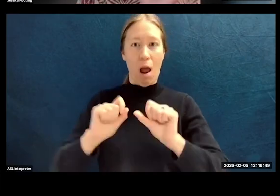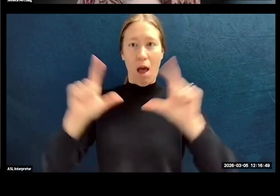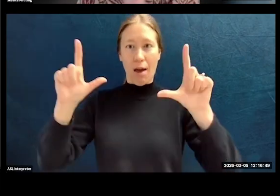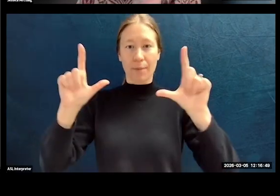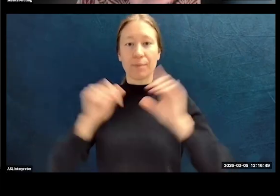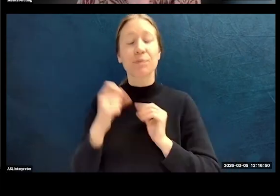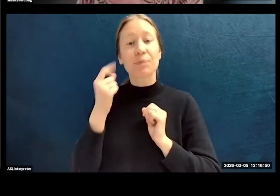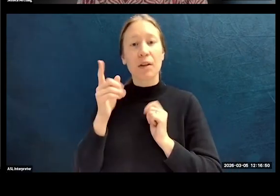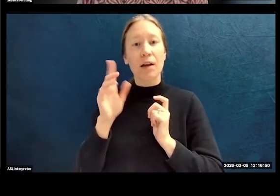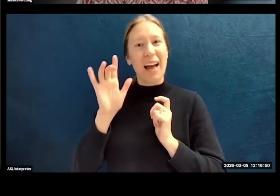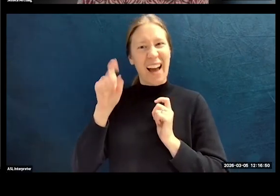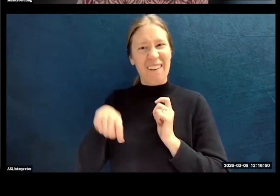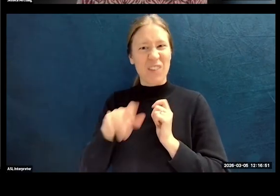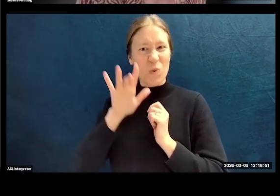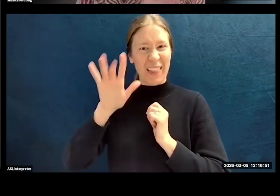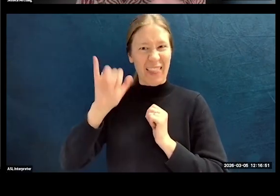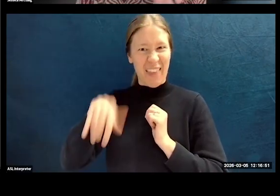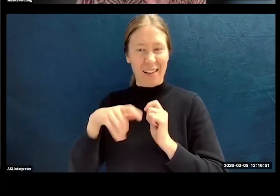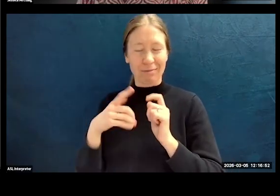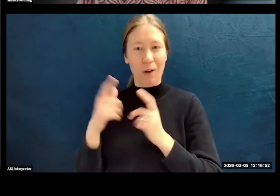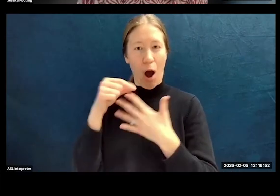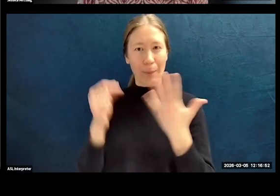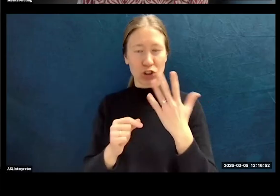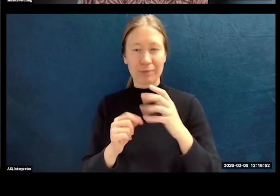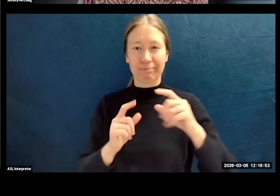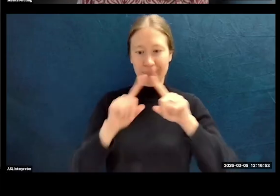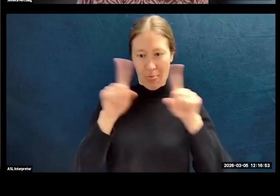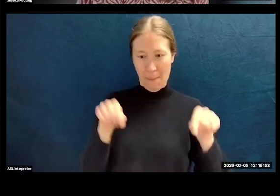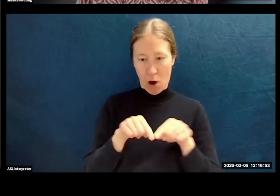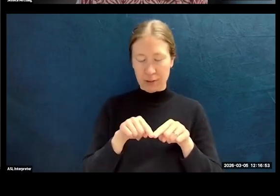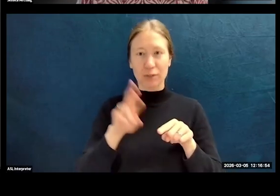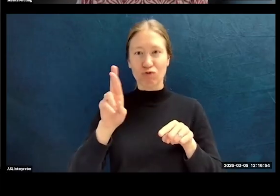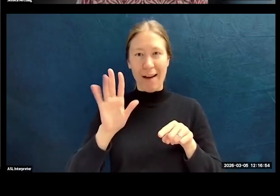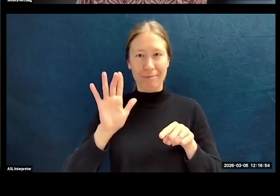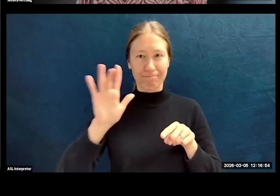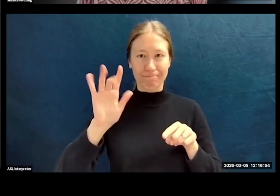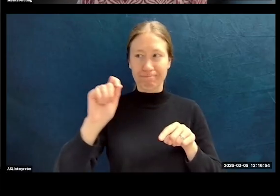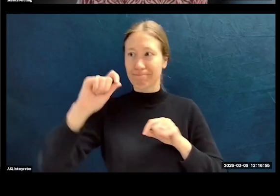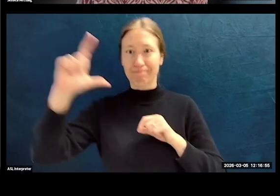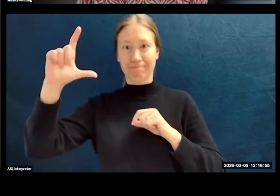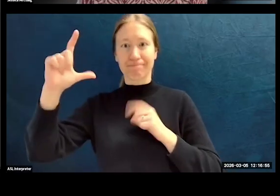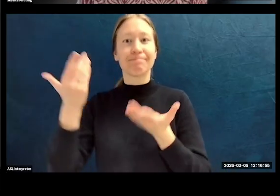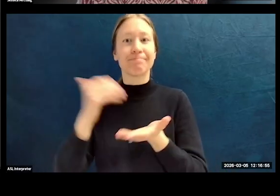that's in the upper right hand corner of that dialogue box. In the Recognize Text dialogue,